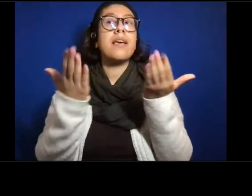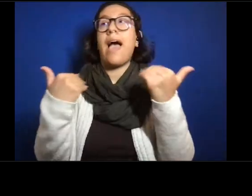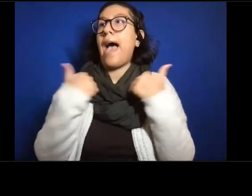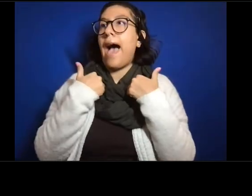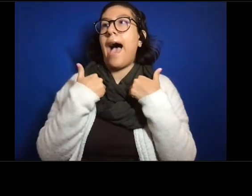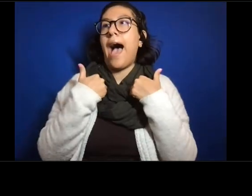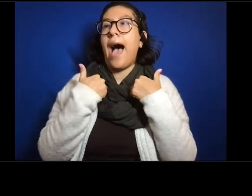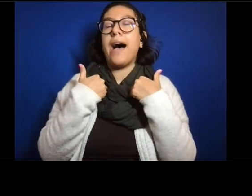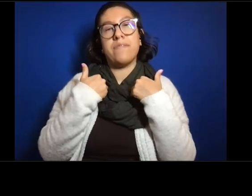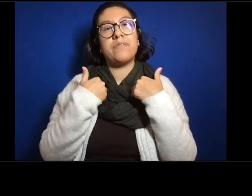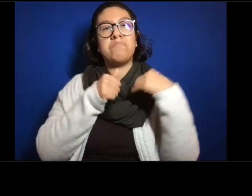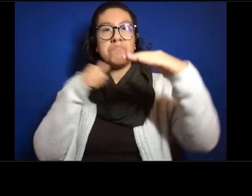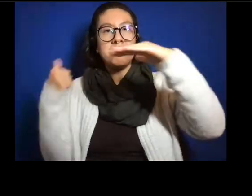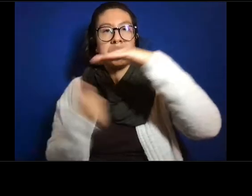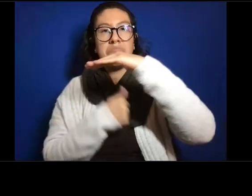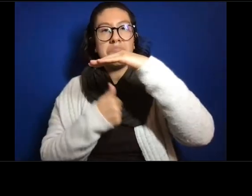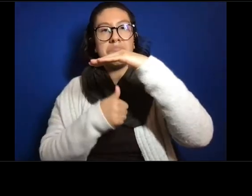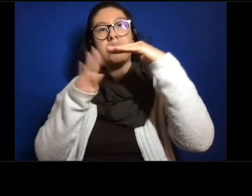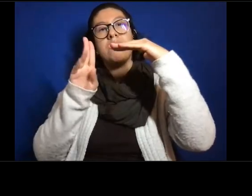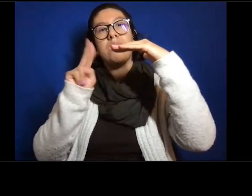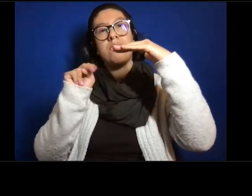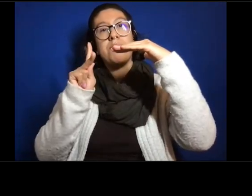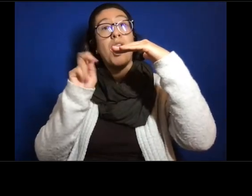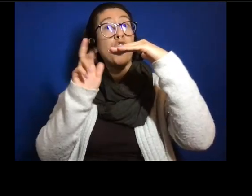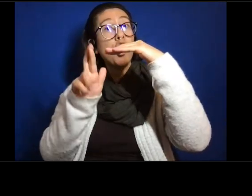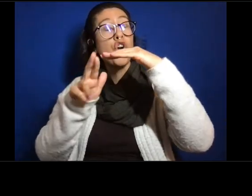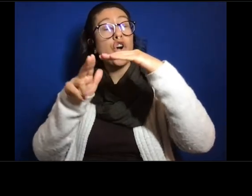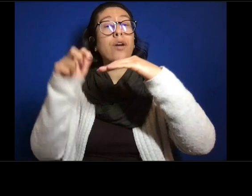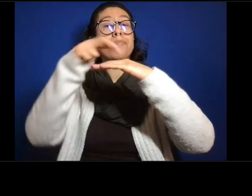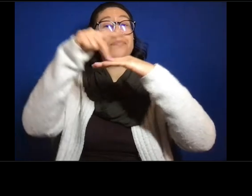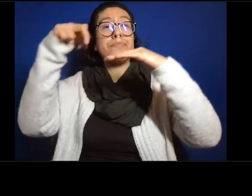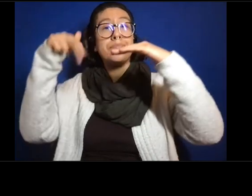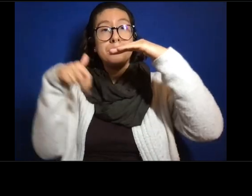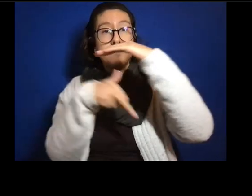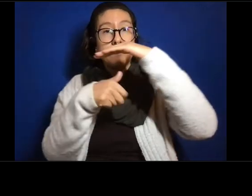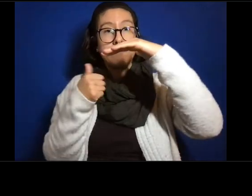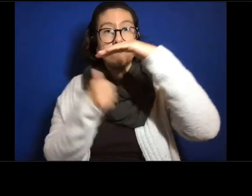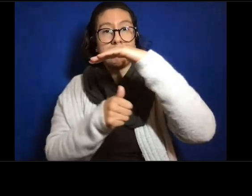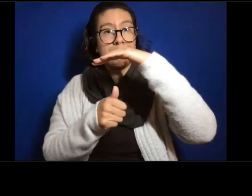which I think is a unique idea or a place, a safe place and a flashlight.